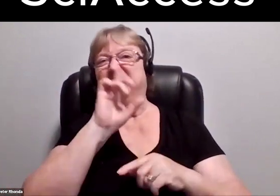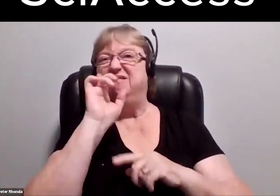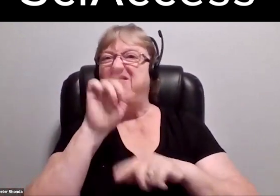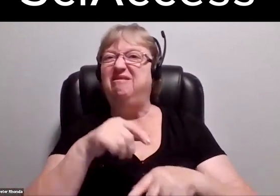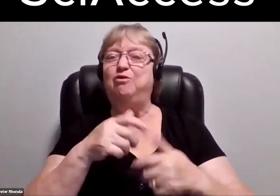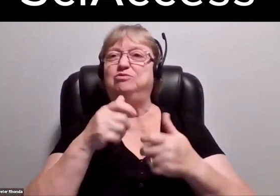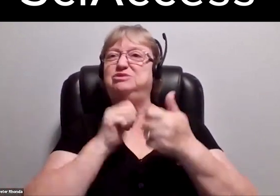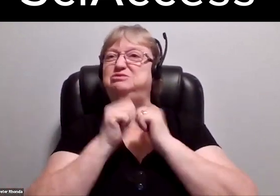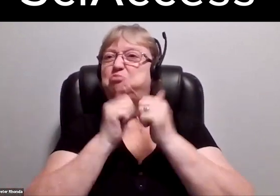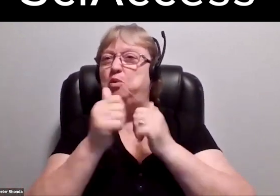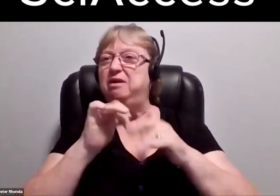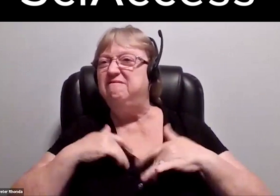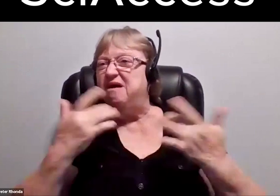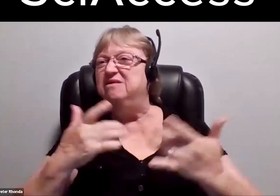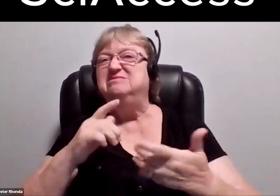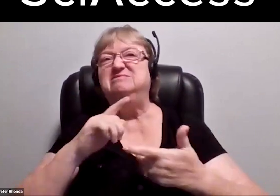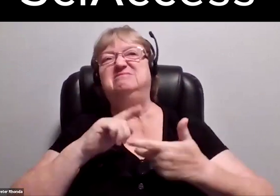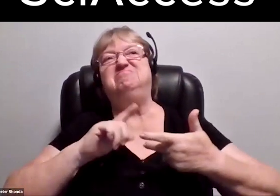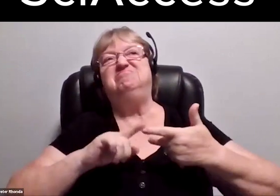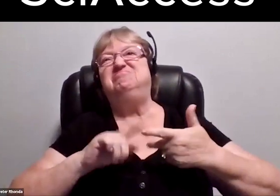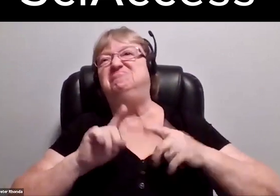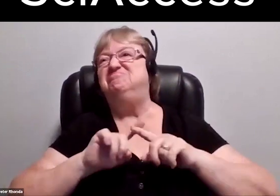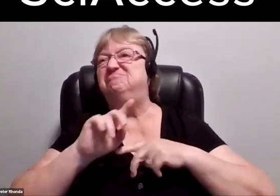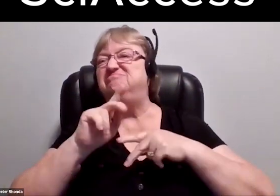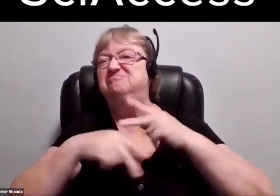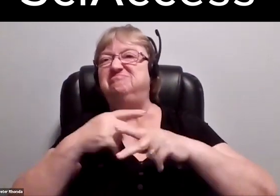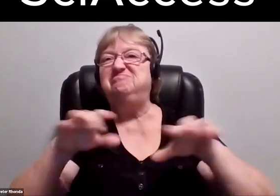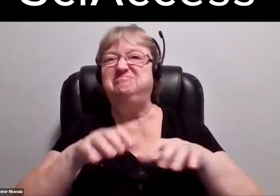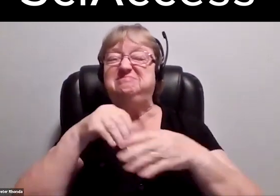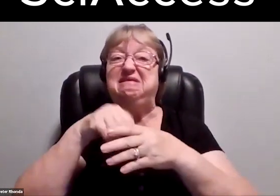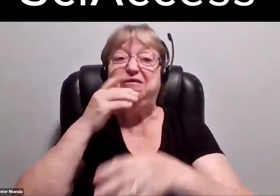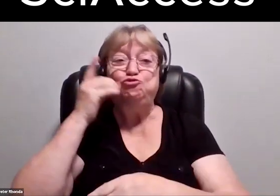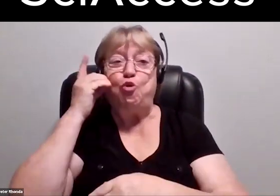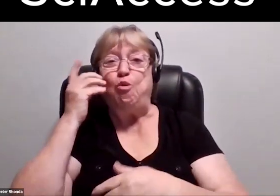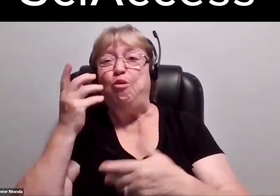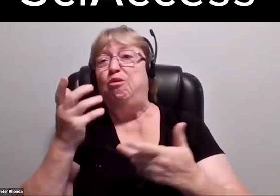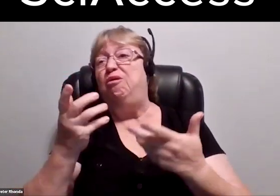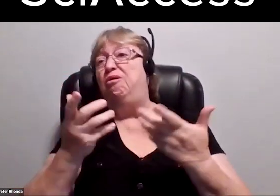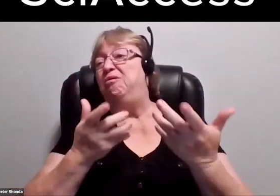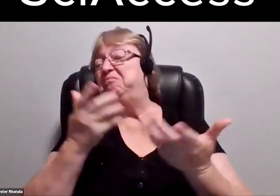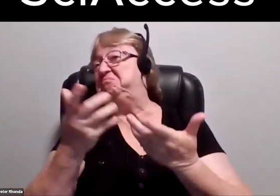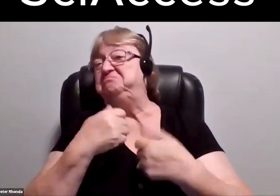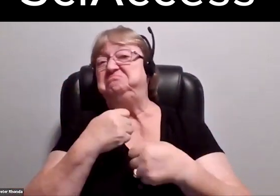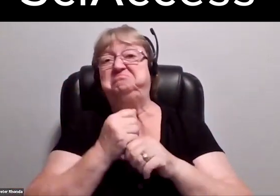other types of activities in the dorms, just trying to make it as fun as possible